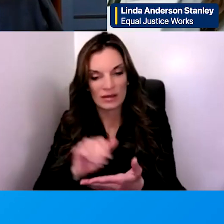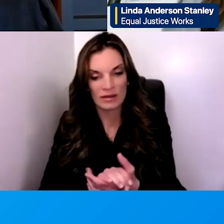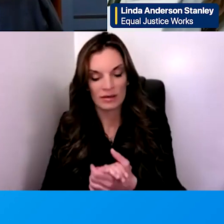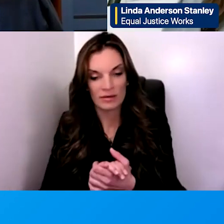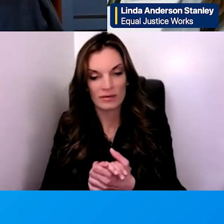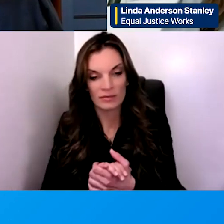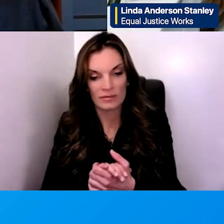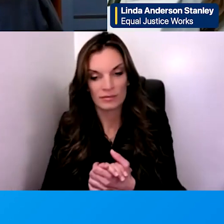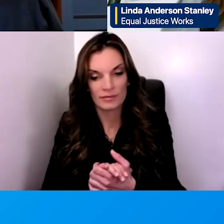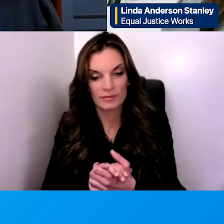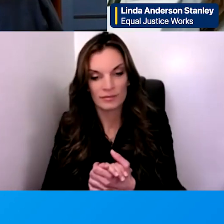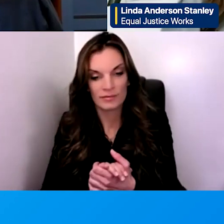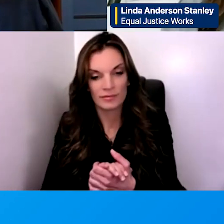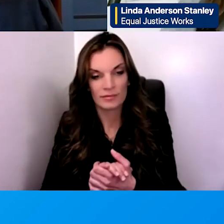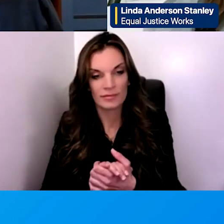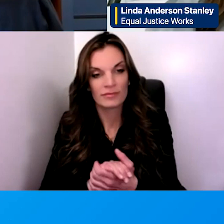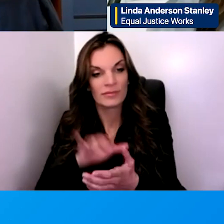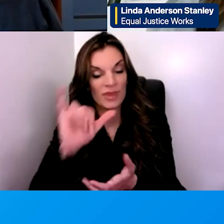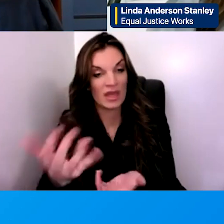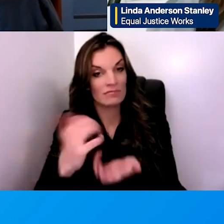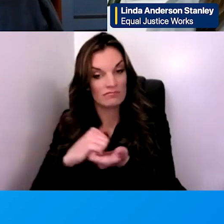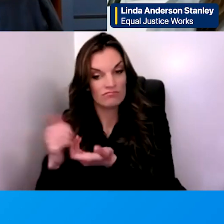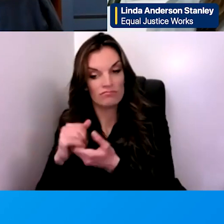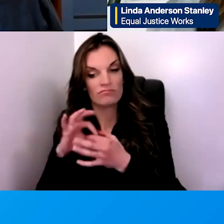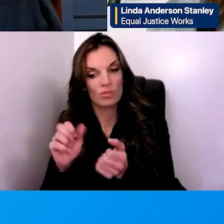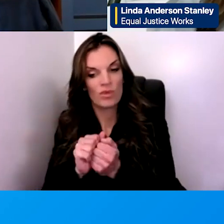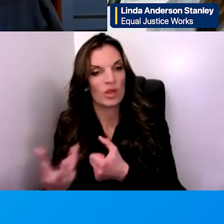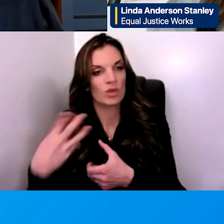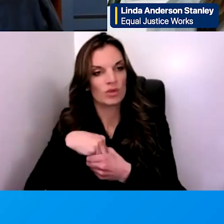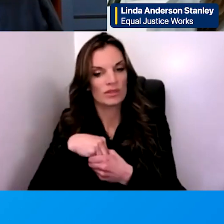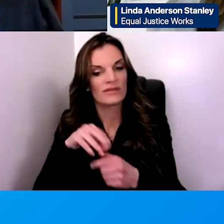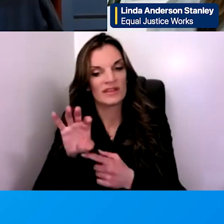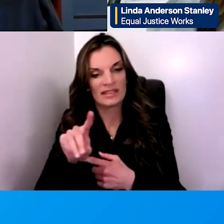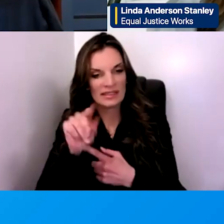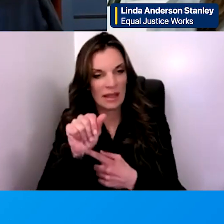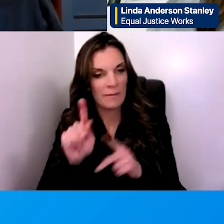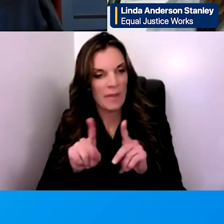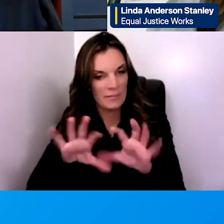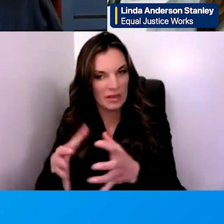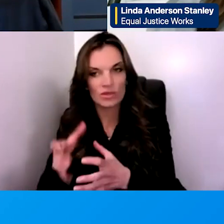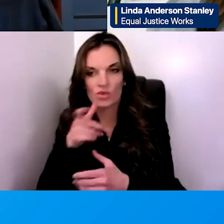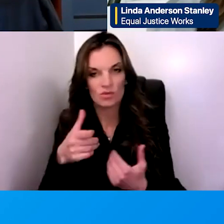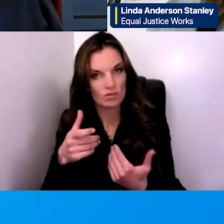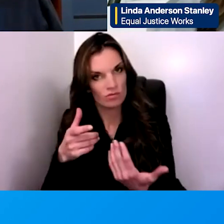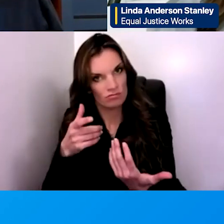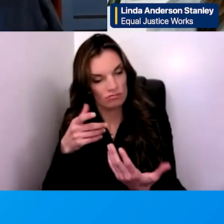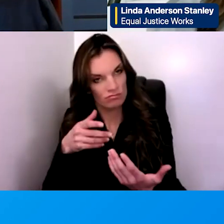to be able to join in inclusivity in regards of disabled populations with disasters. JUNE ISAACSON KAILES: